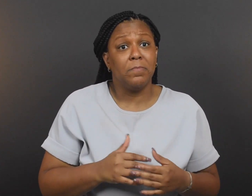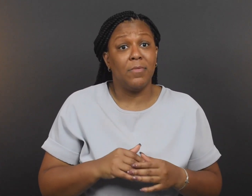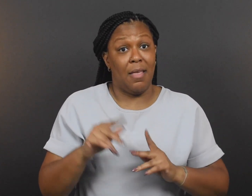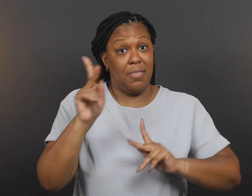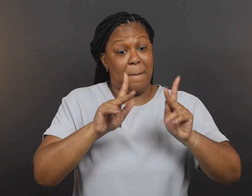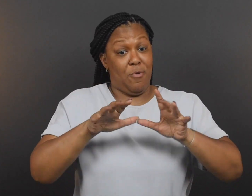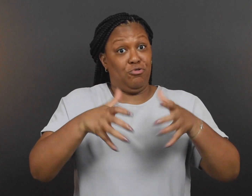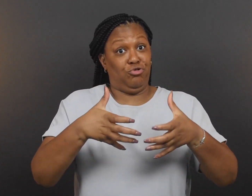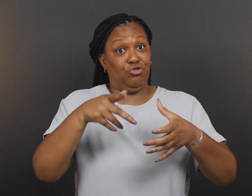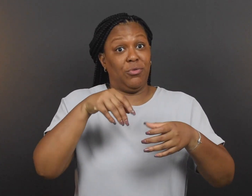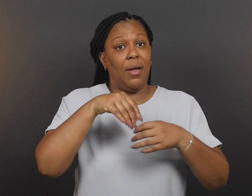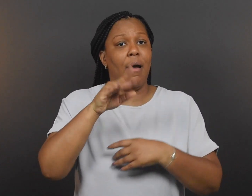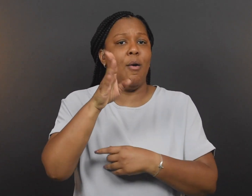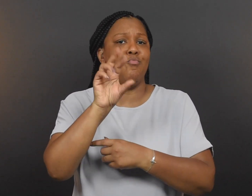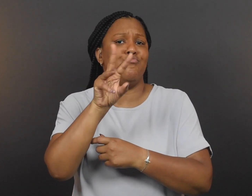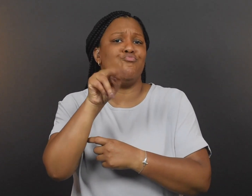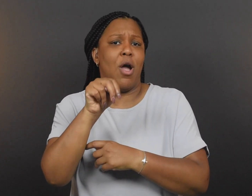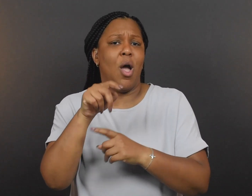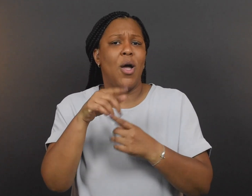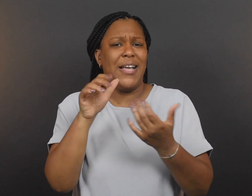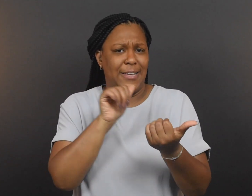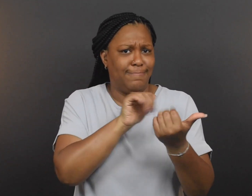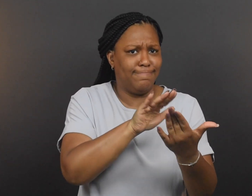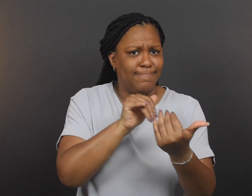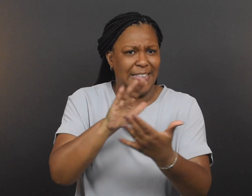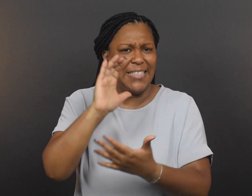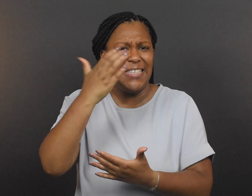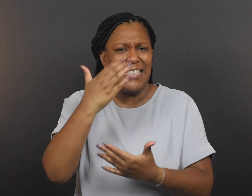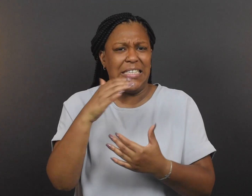the passengers Brown encountered seemed to take it in stride.